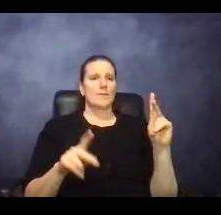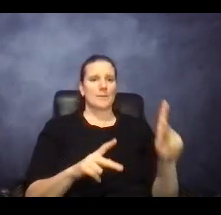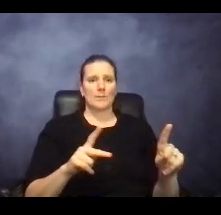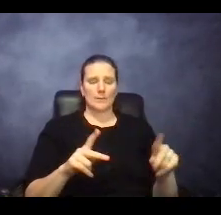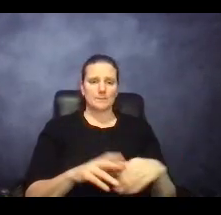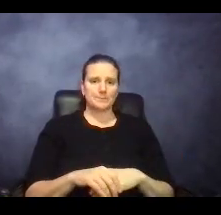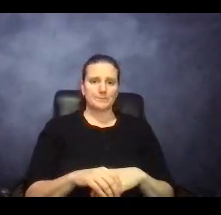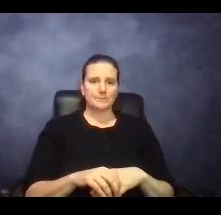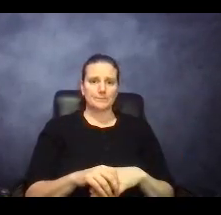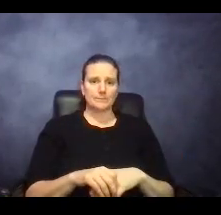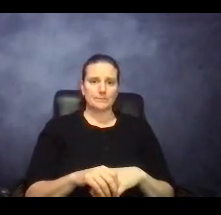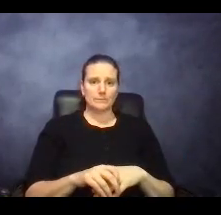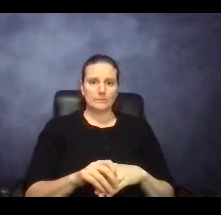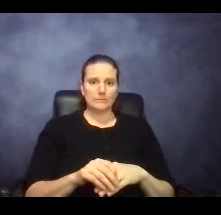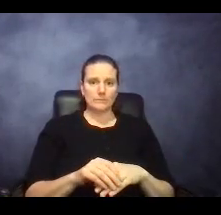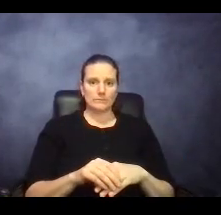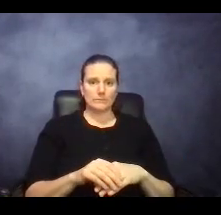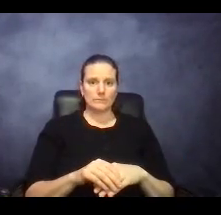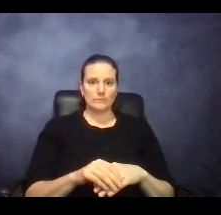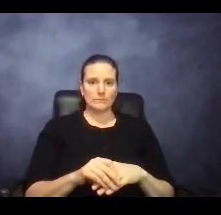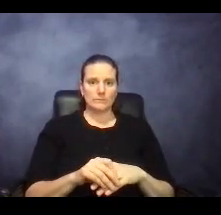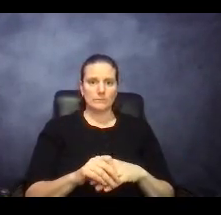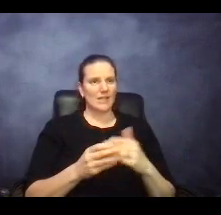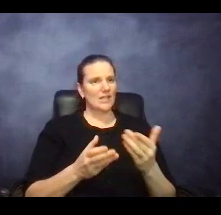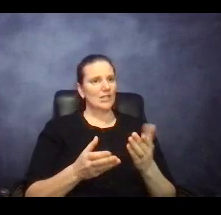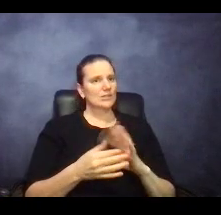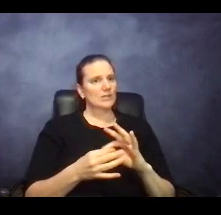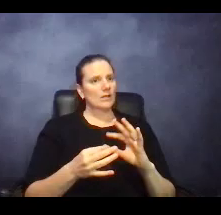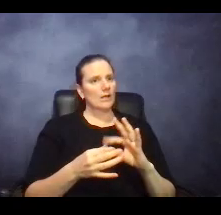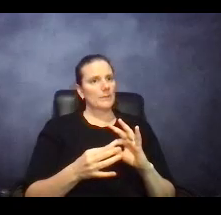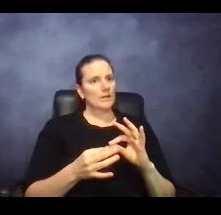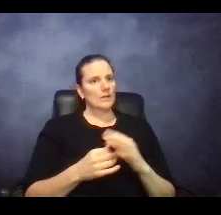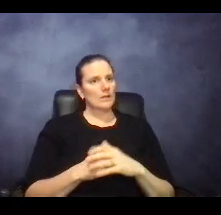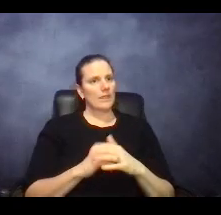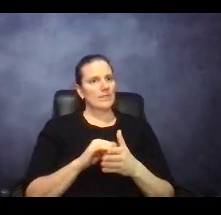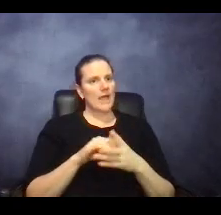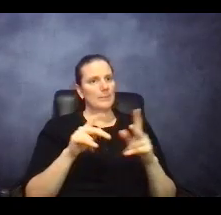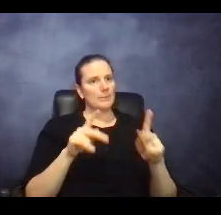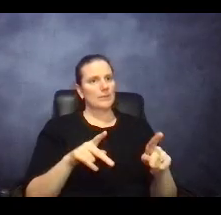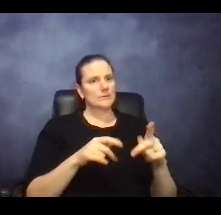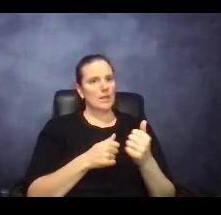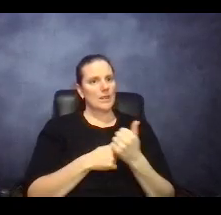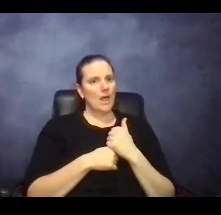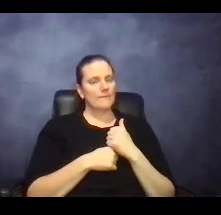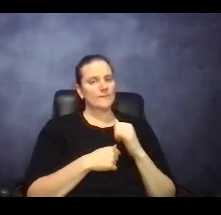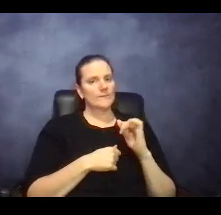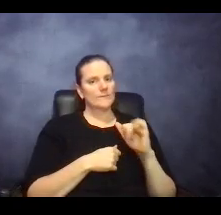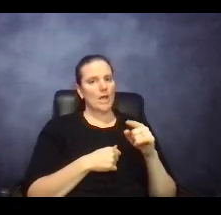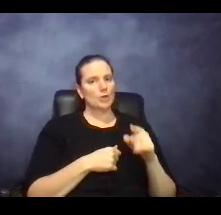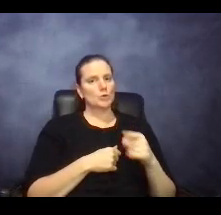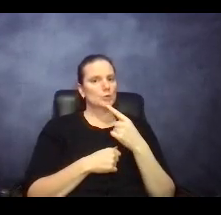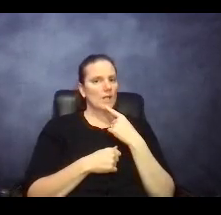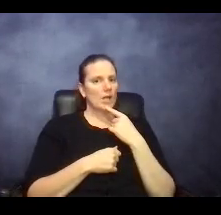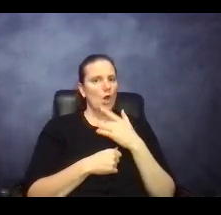Great. Do you, here's a comment that this person loves that you say that your heart led